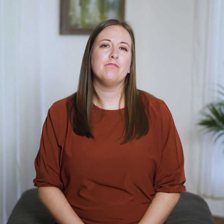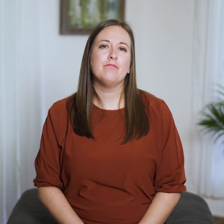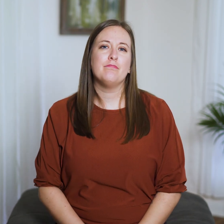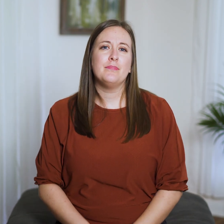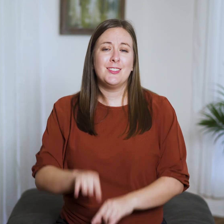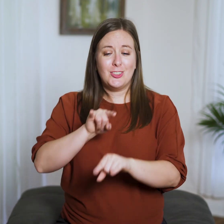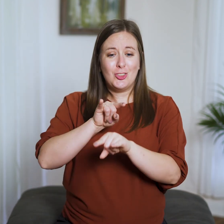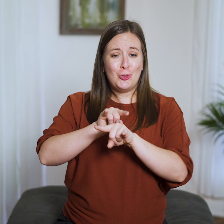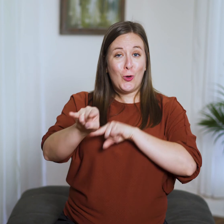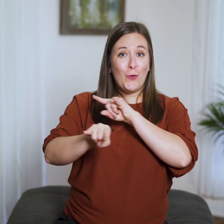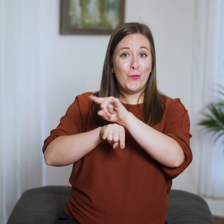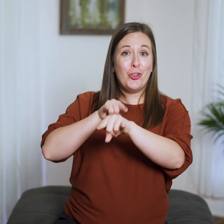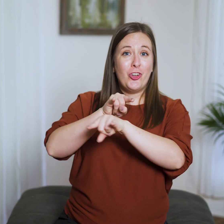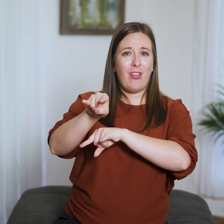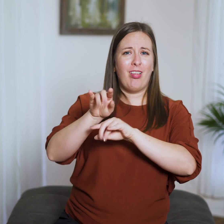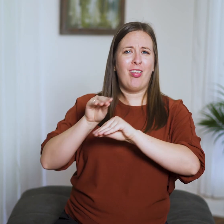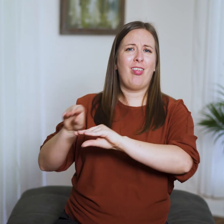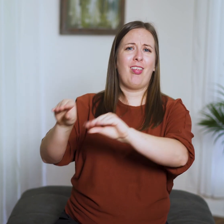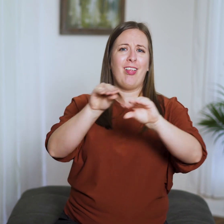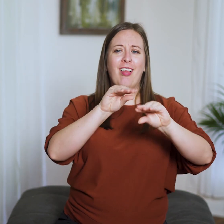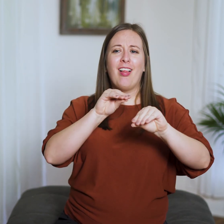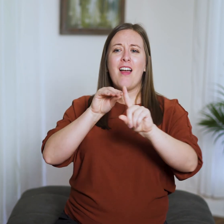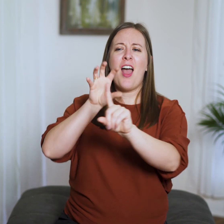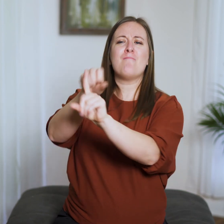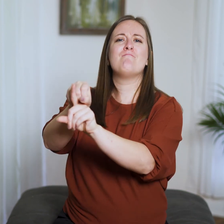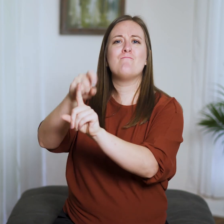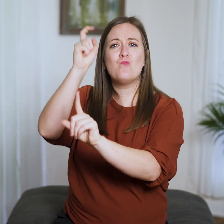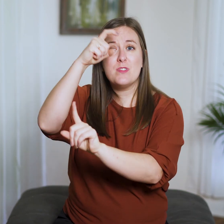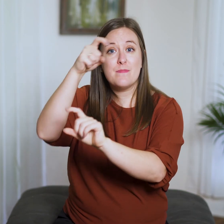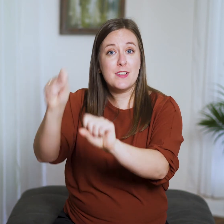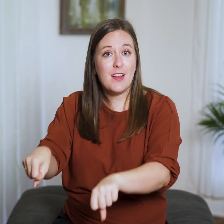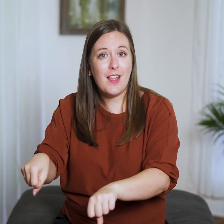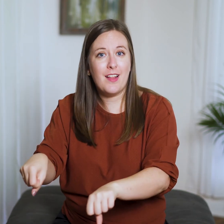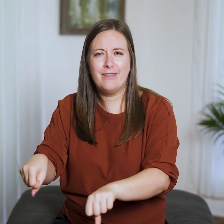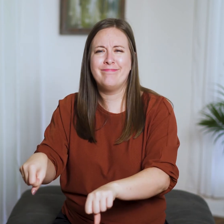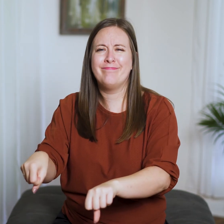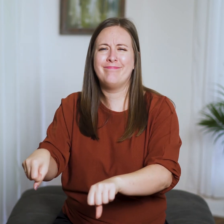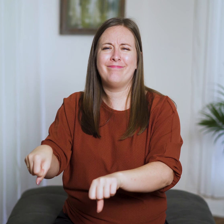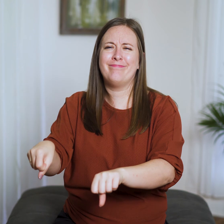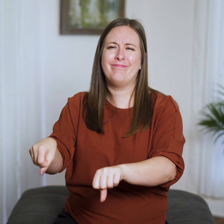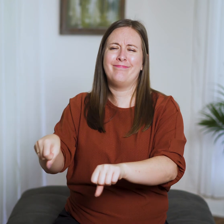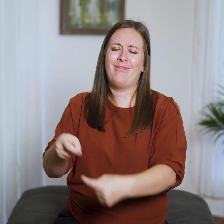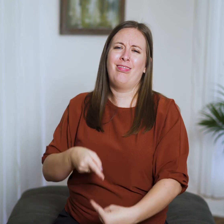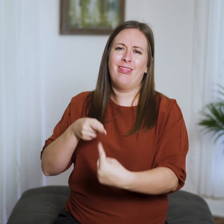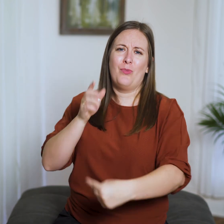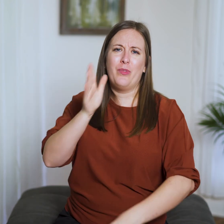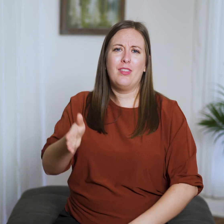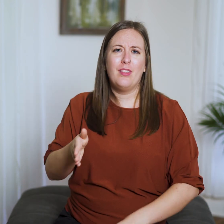“A scoffer seeks wisdom in vain,